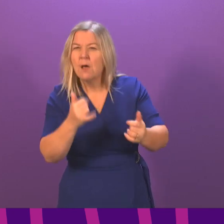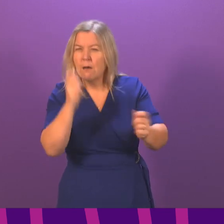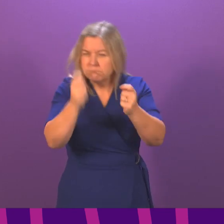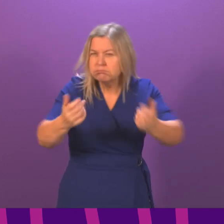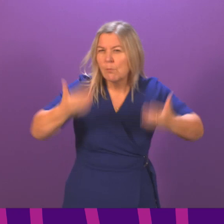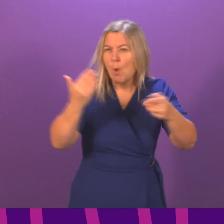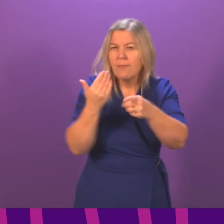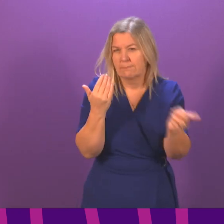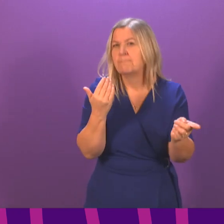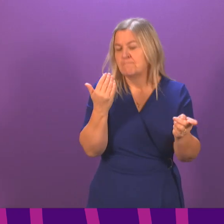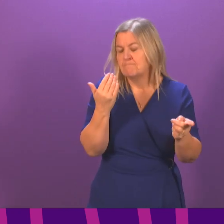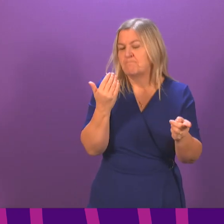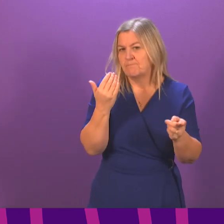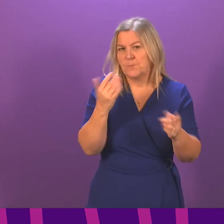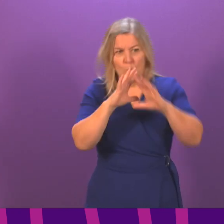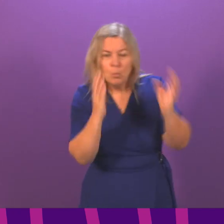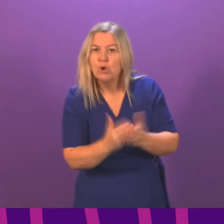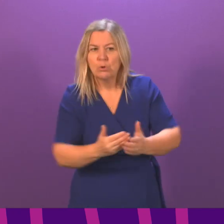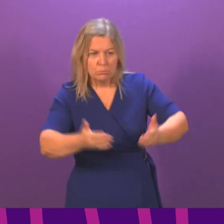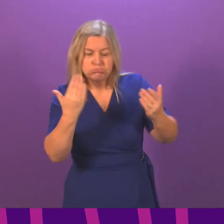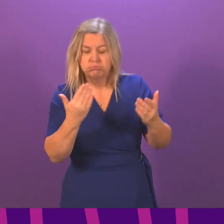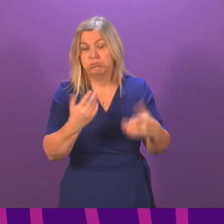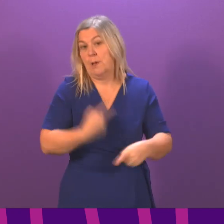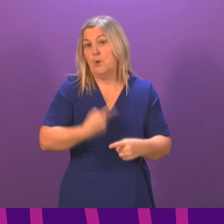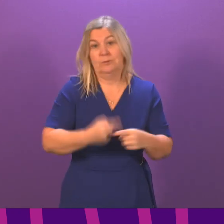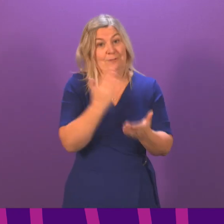Consideration of the climate and the climate emergency is very much at the heart of that